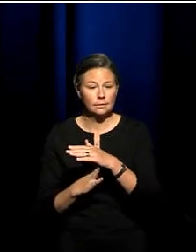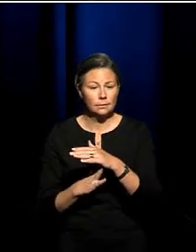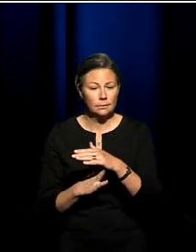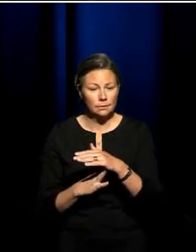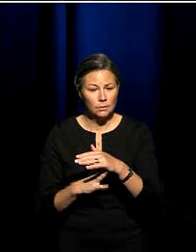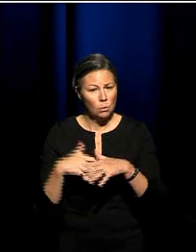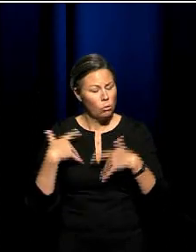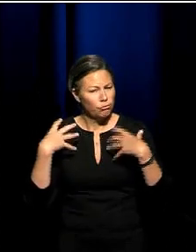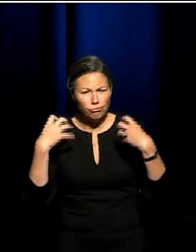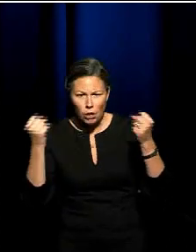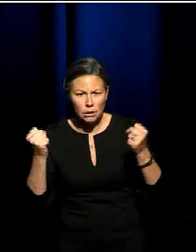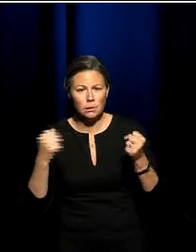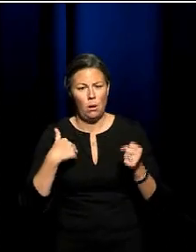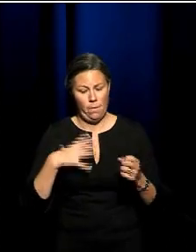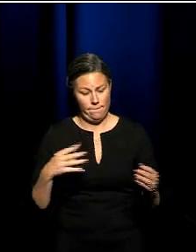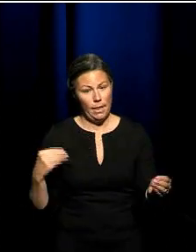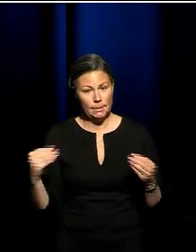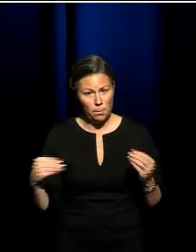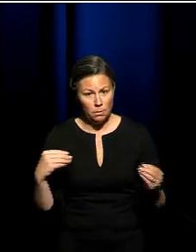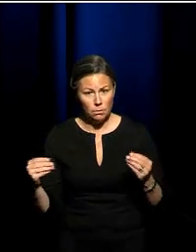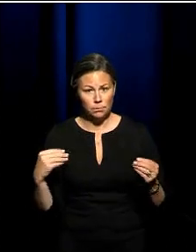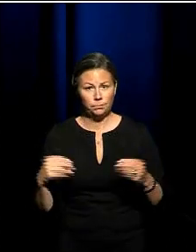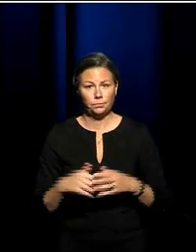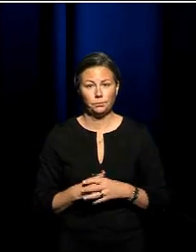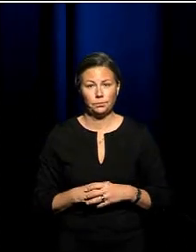participants to understand how we can help them to engage with the Commission